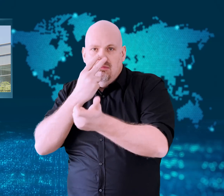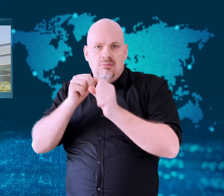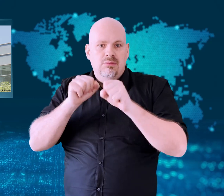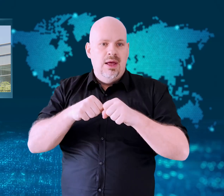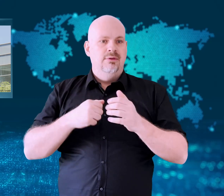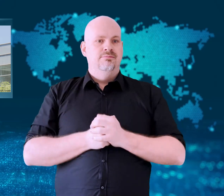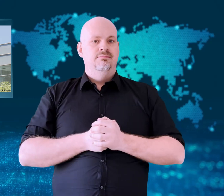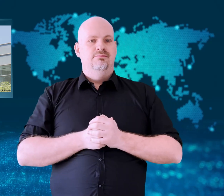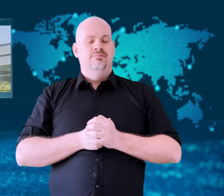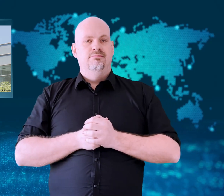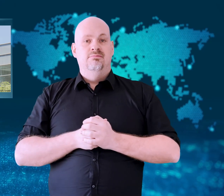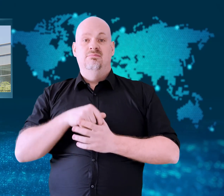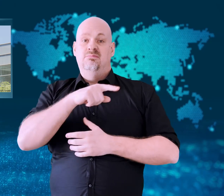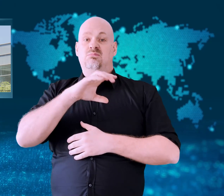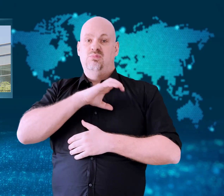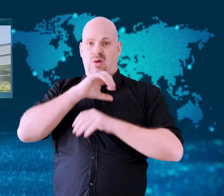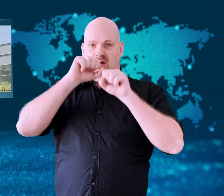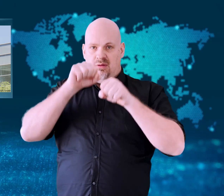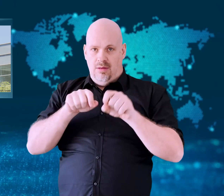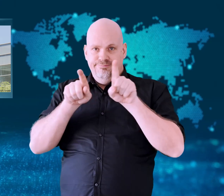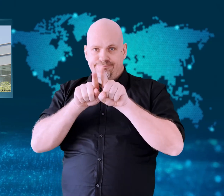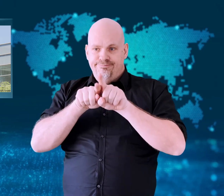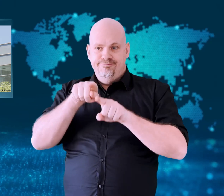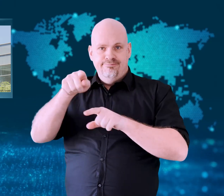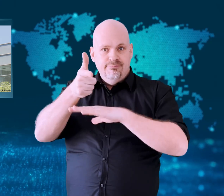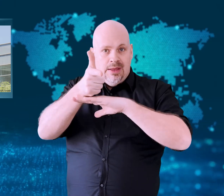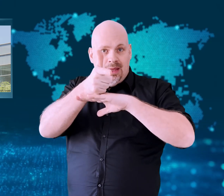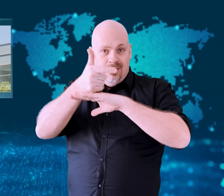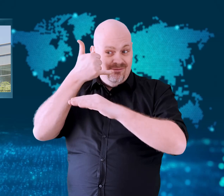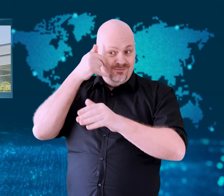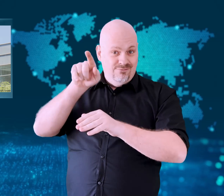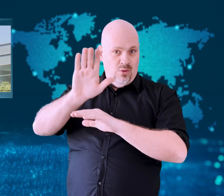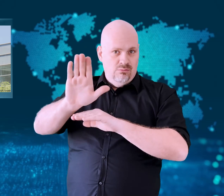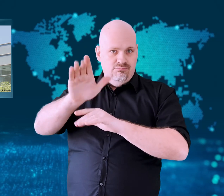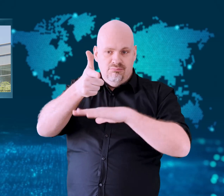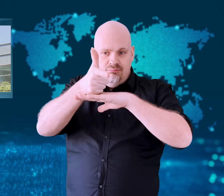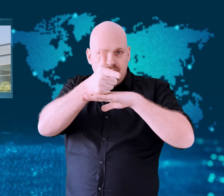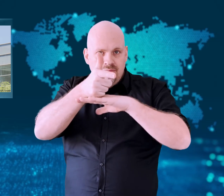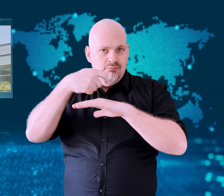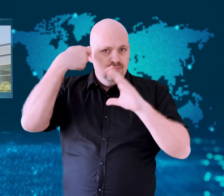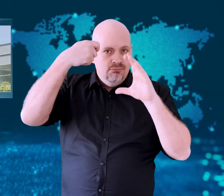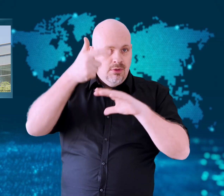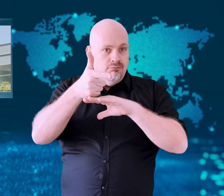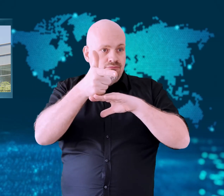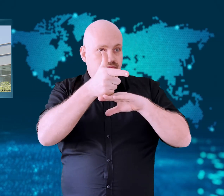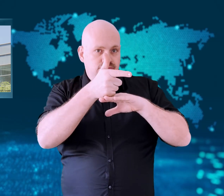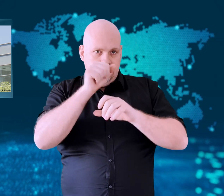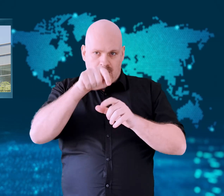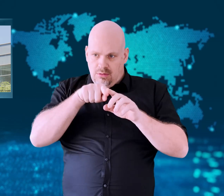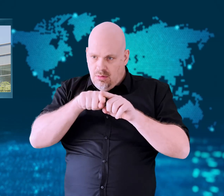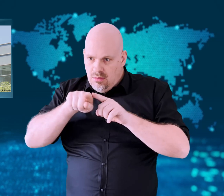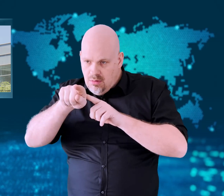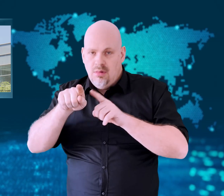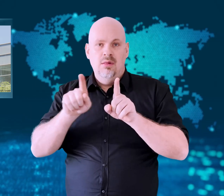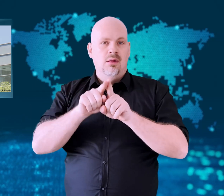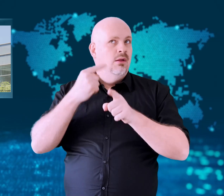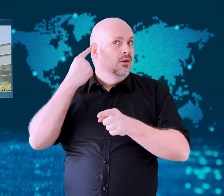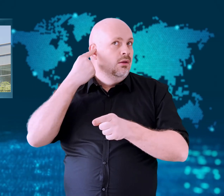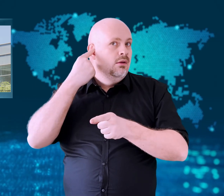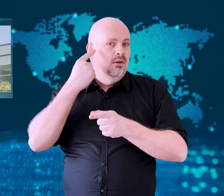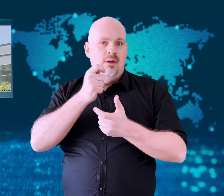The police can also secretly monitor them through the phone’s